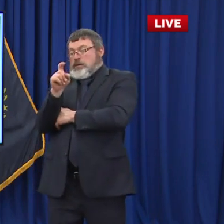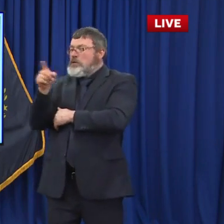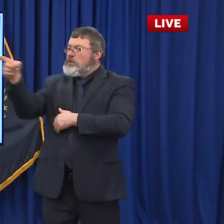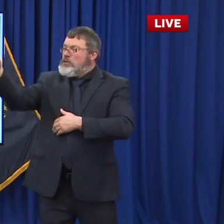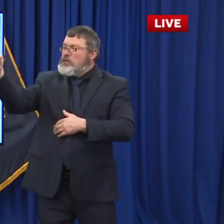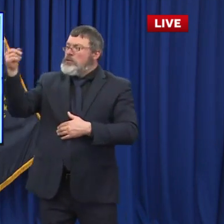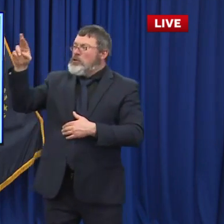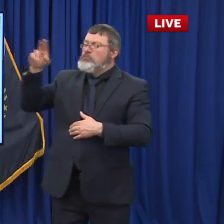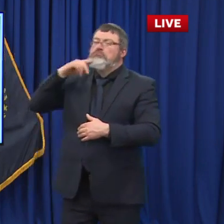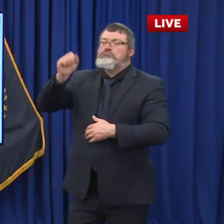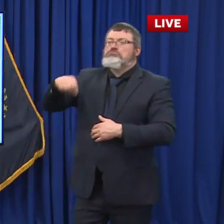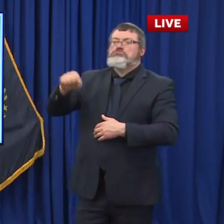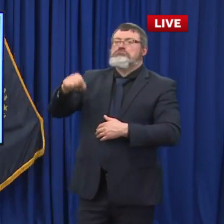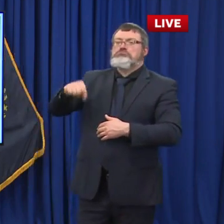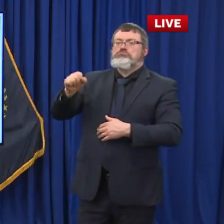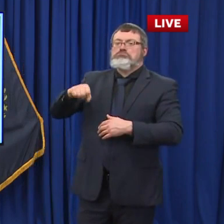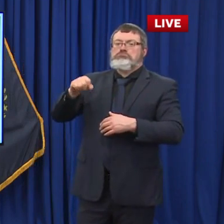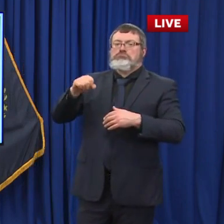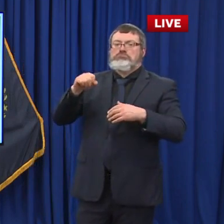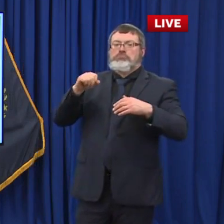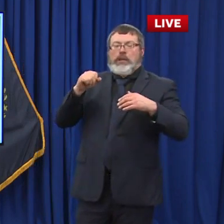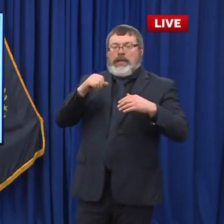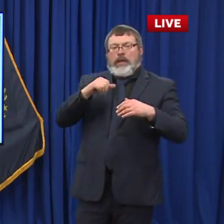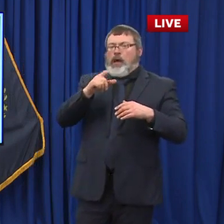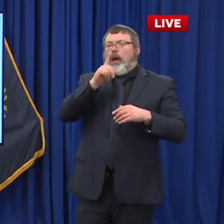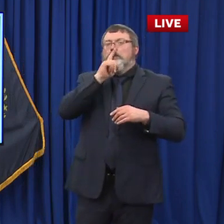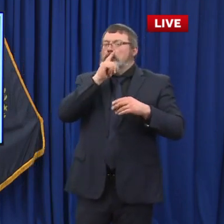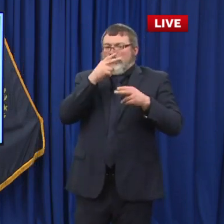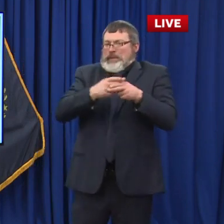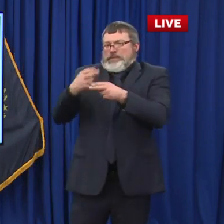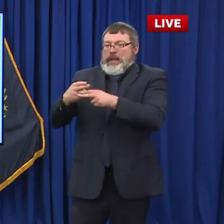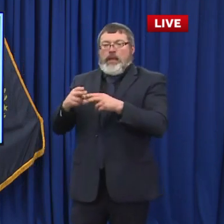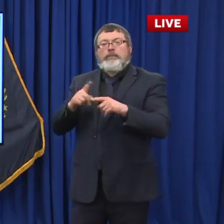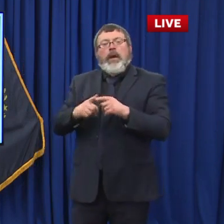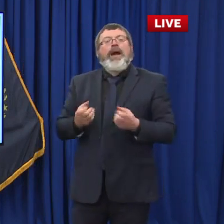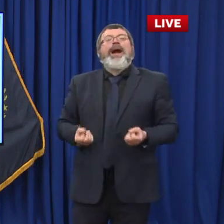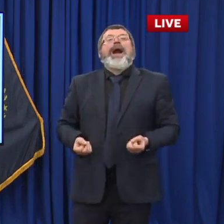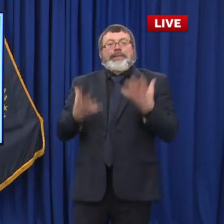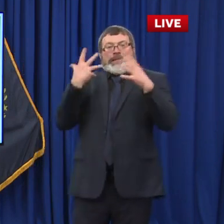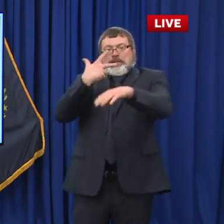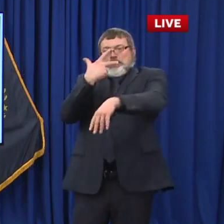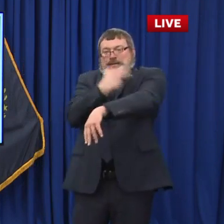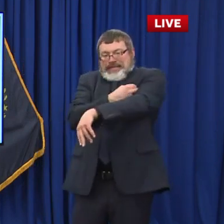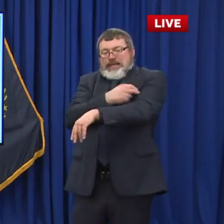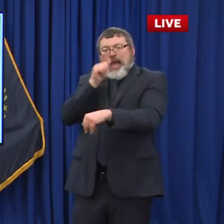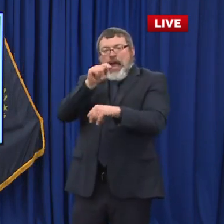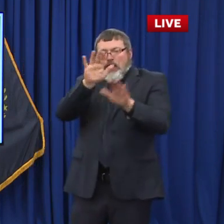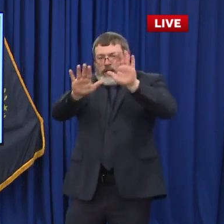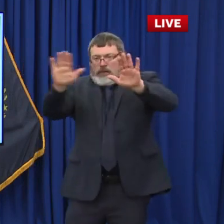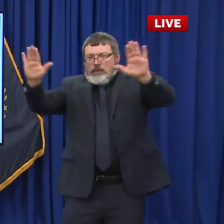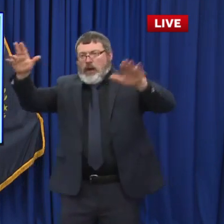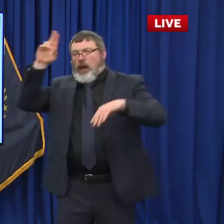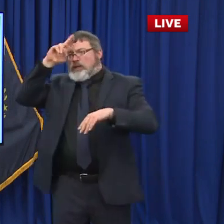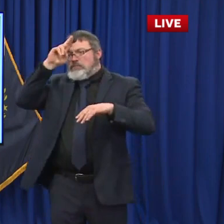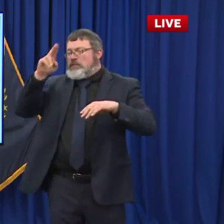THAT WOULD BE PUBLIC INFORMATION. I THINK RIGHT WE CAN’T SAY WE WOULDN’T BE ABLE TO SAY EXACTLY WHO GOT THE THE VACCINE. WE’RE NOT SAYING THAT PUBLIC.